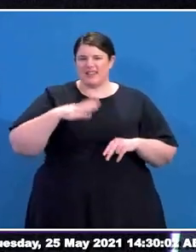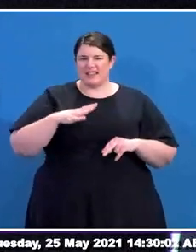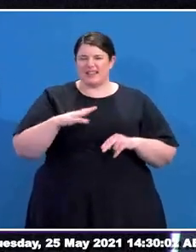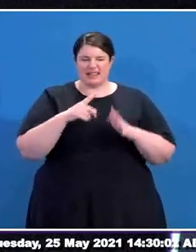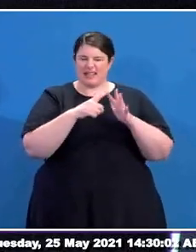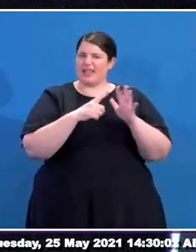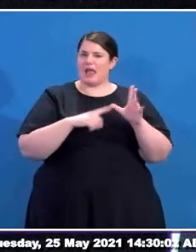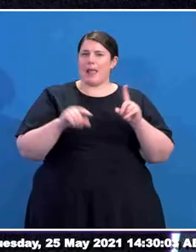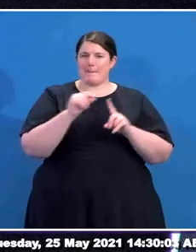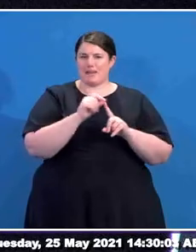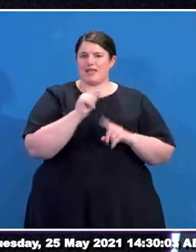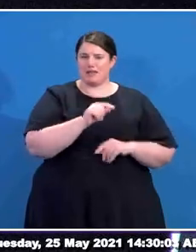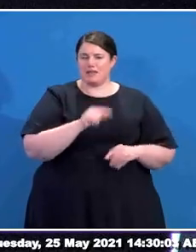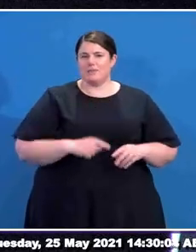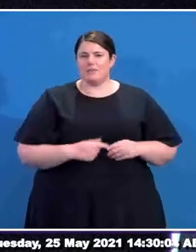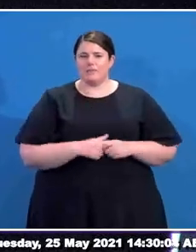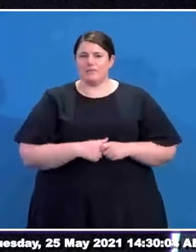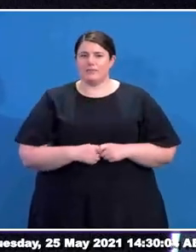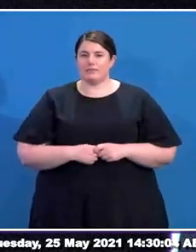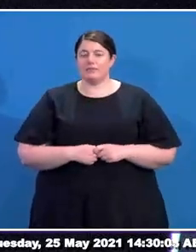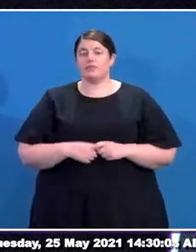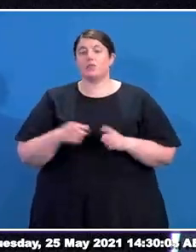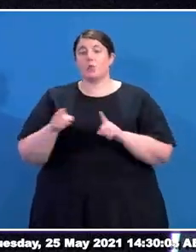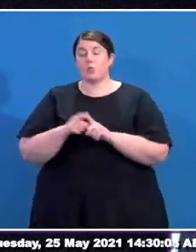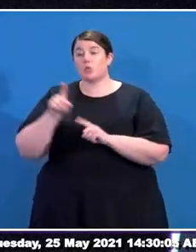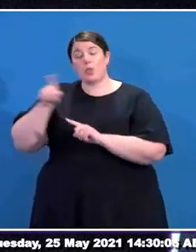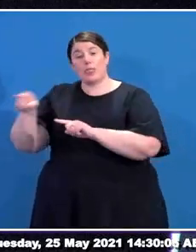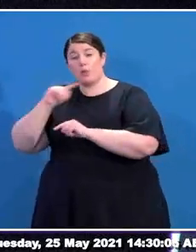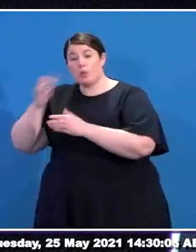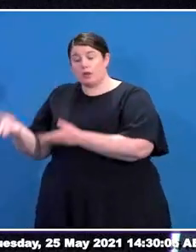It also helps me to have any correspondence if an employee has been